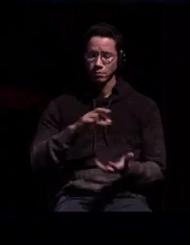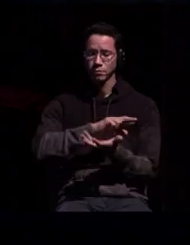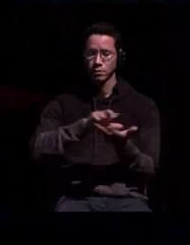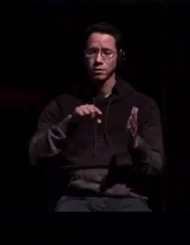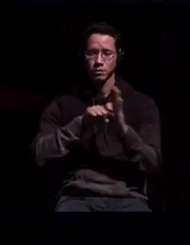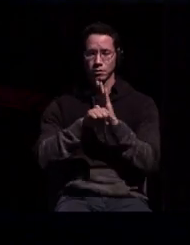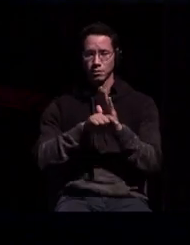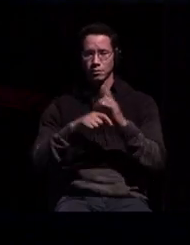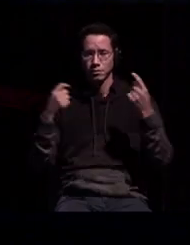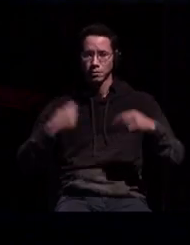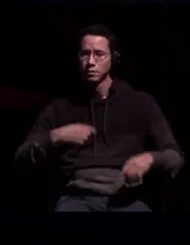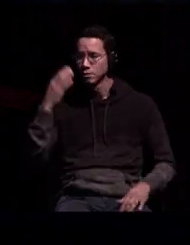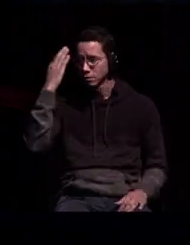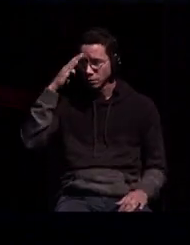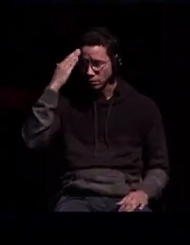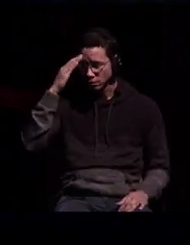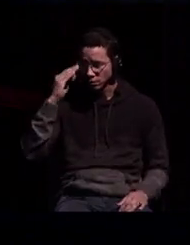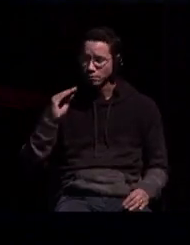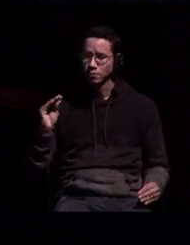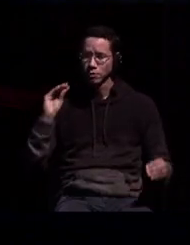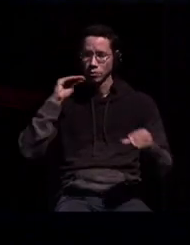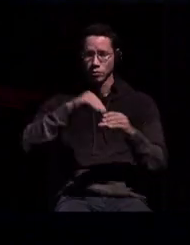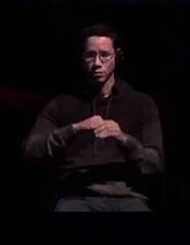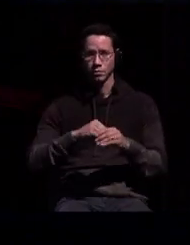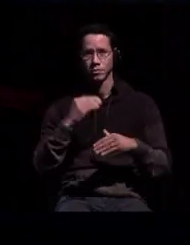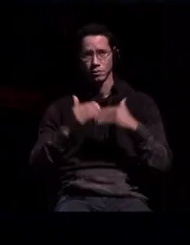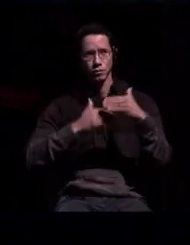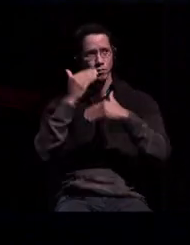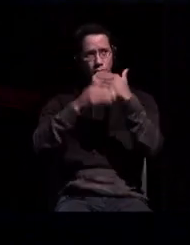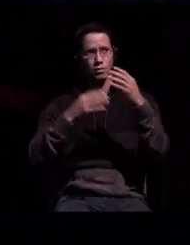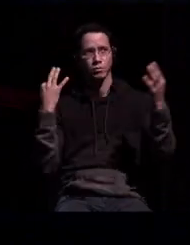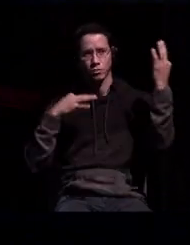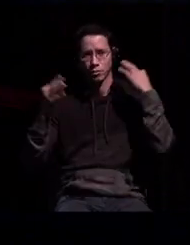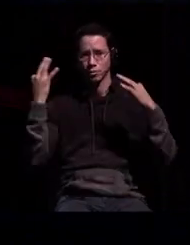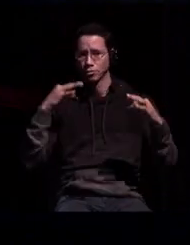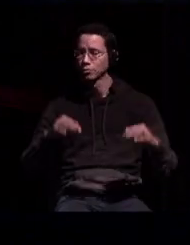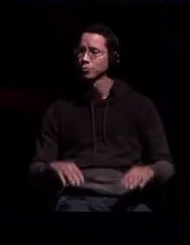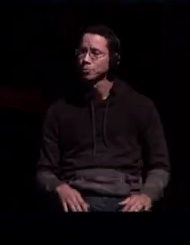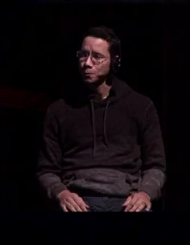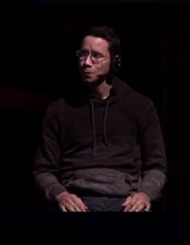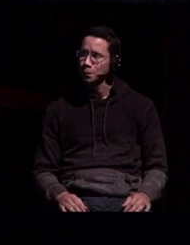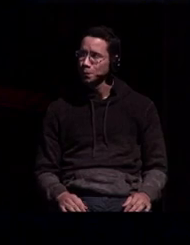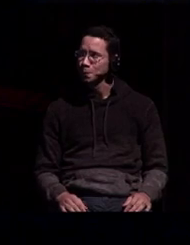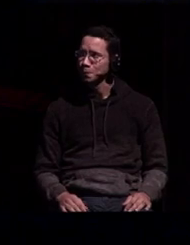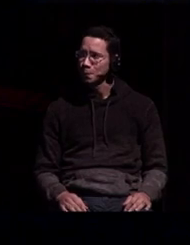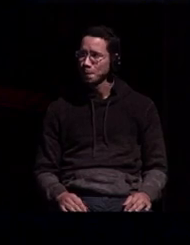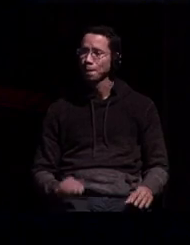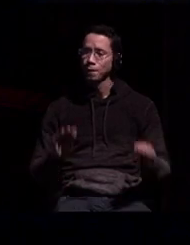and include in tourist development. When we include that analysis in tourist development,